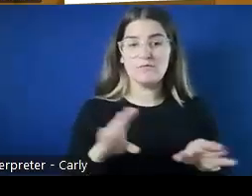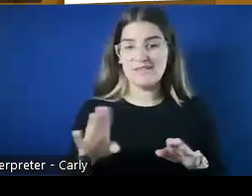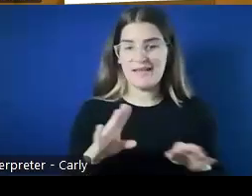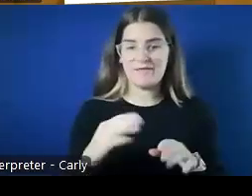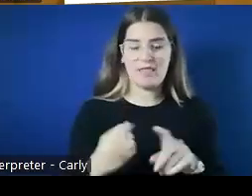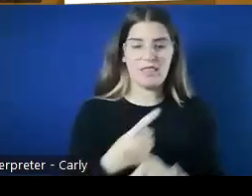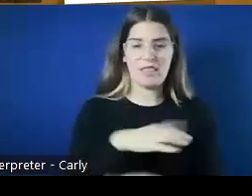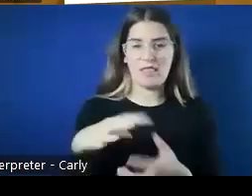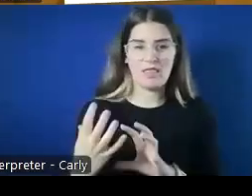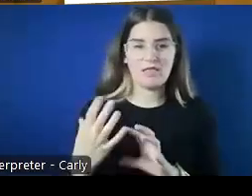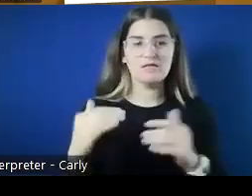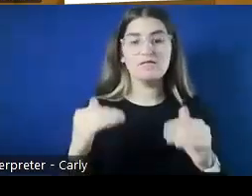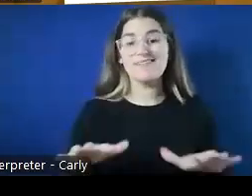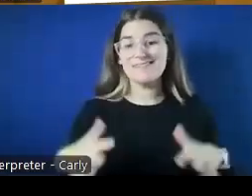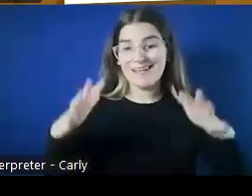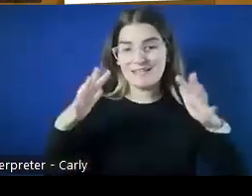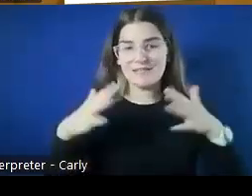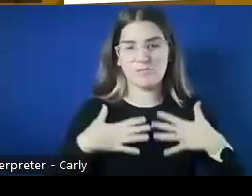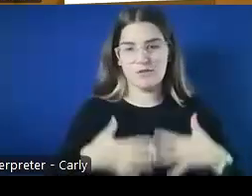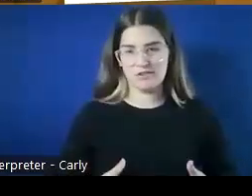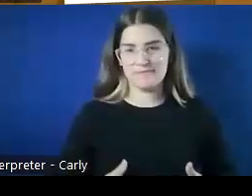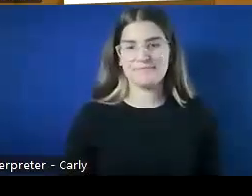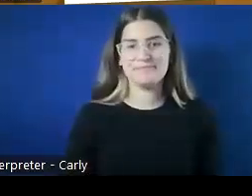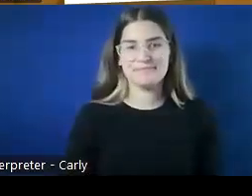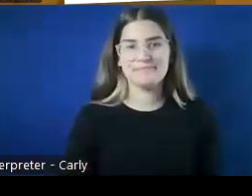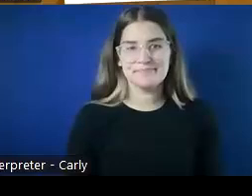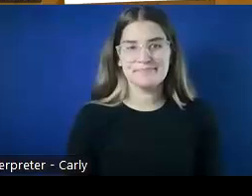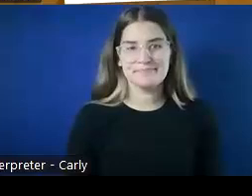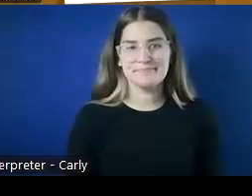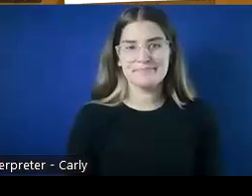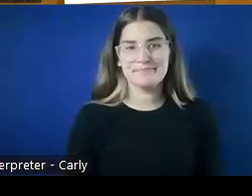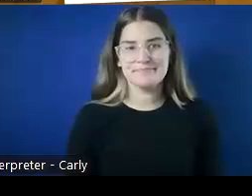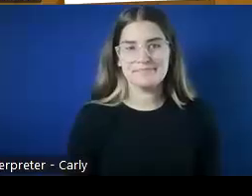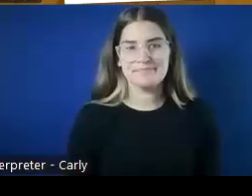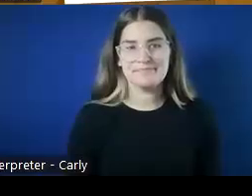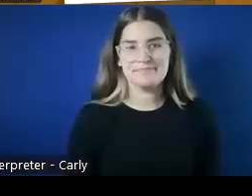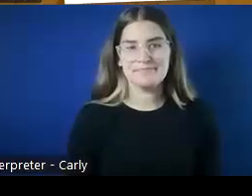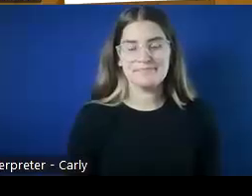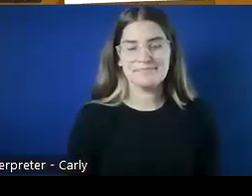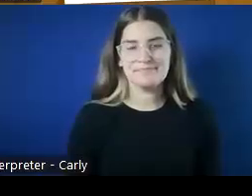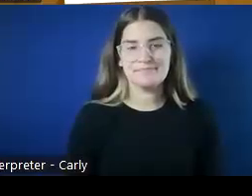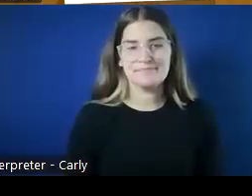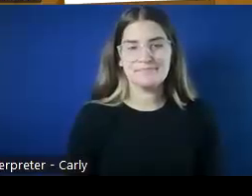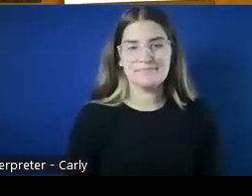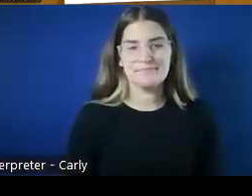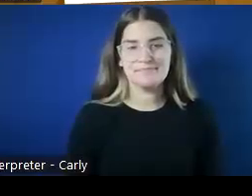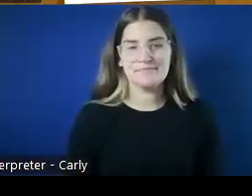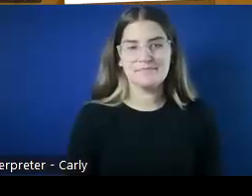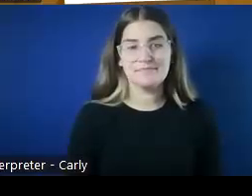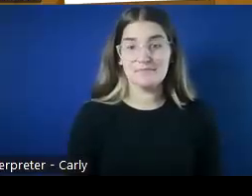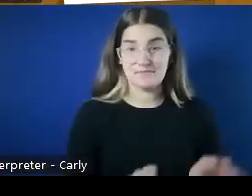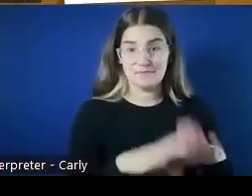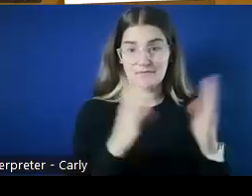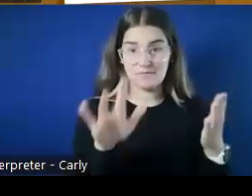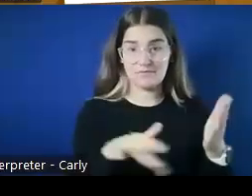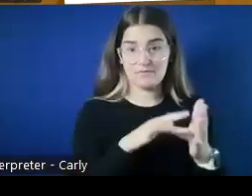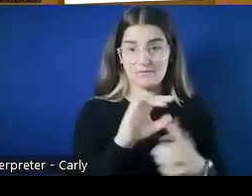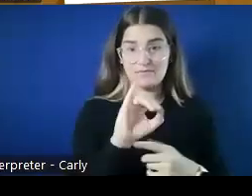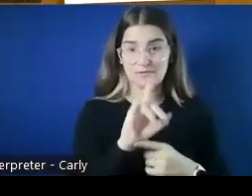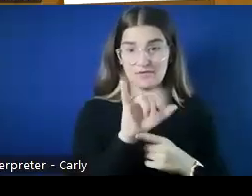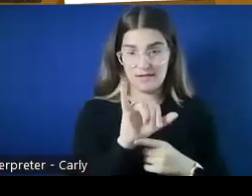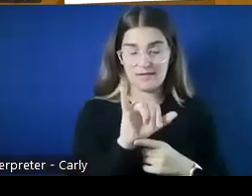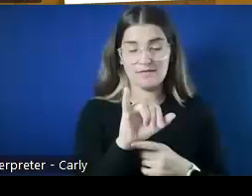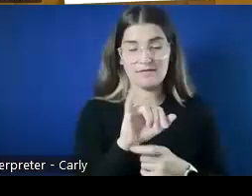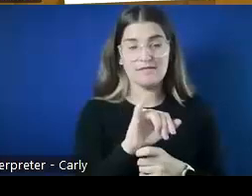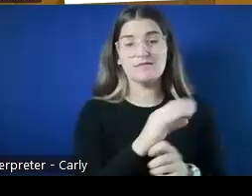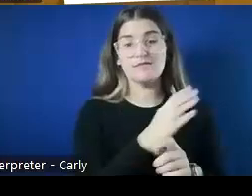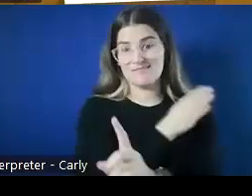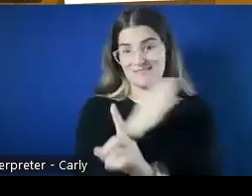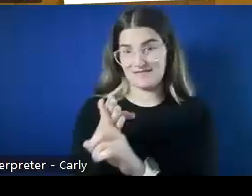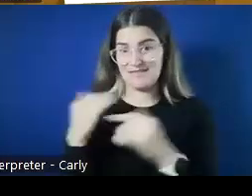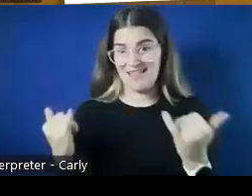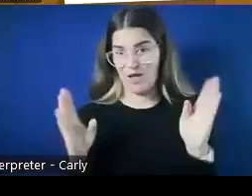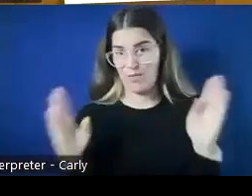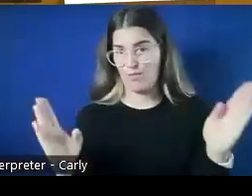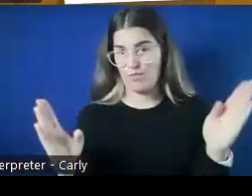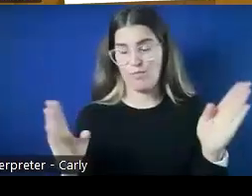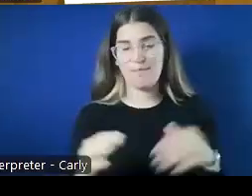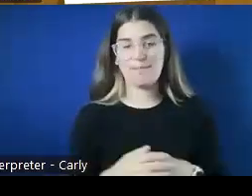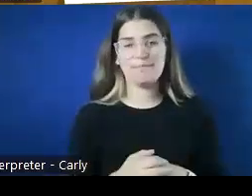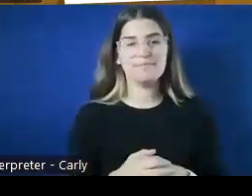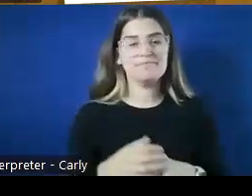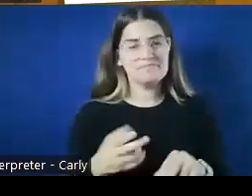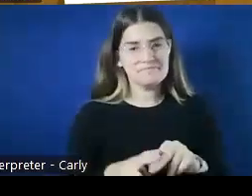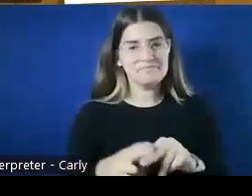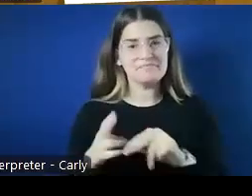depression looking at when we opened in mid July till now we have been steadily increasing in the